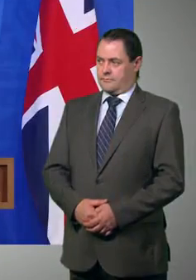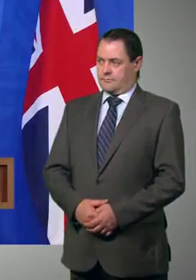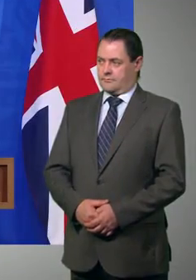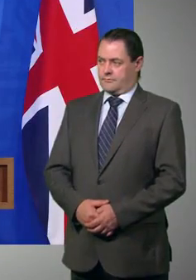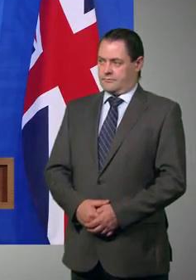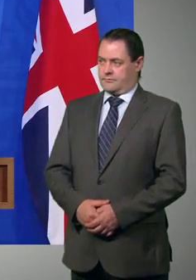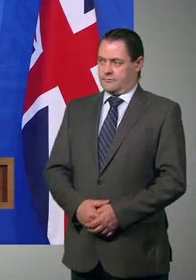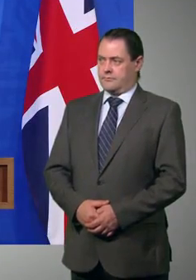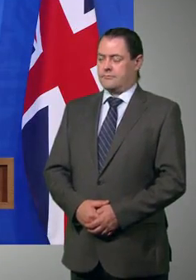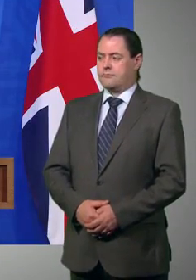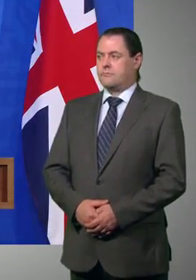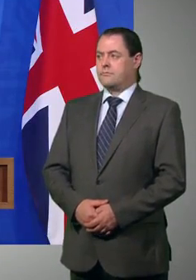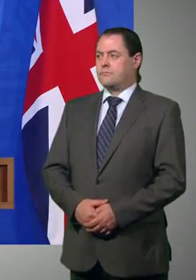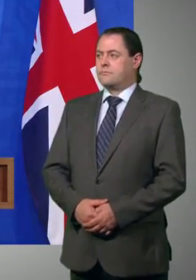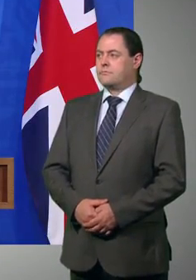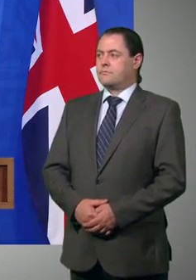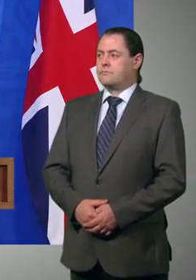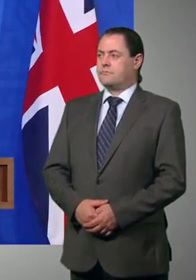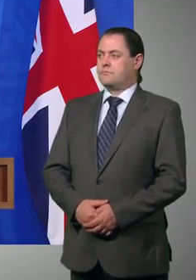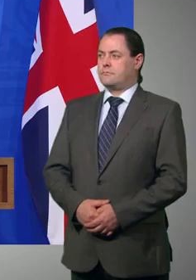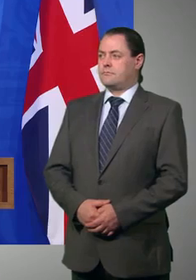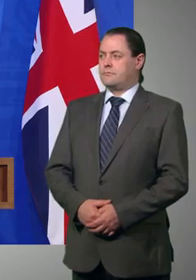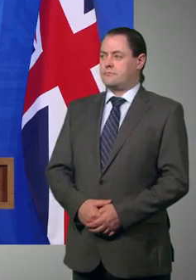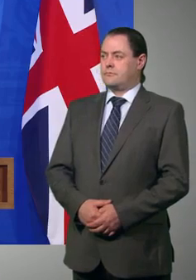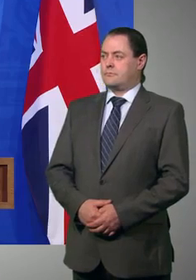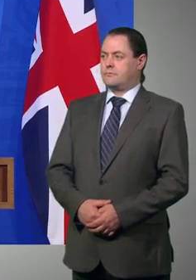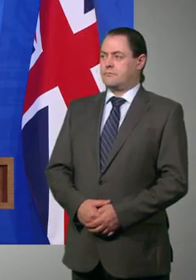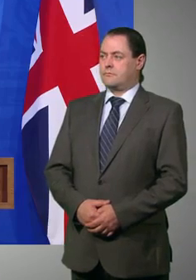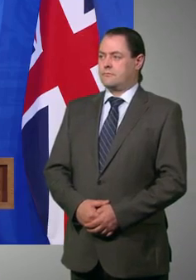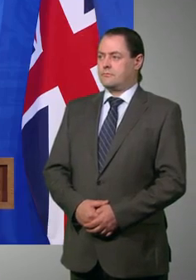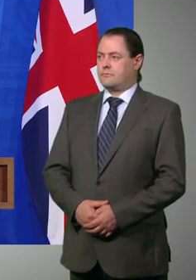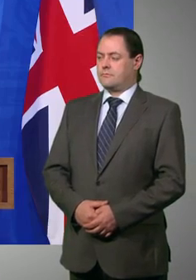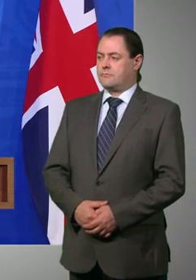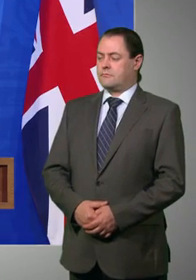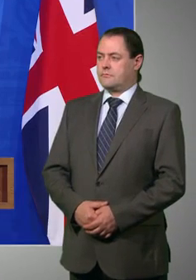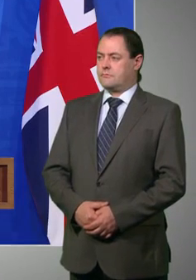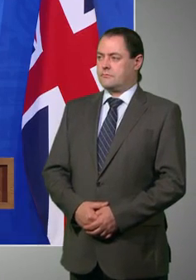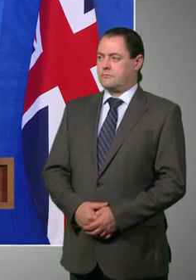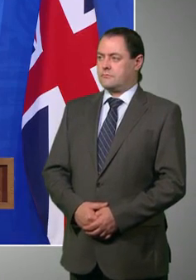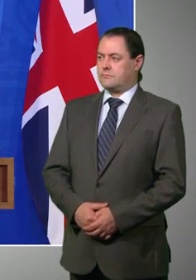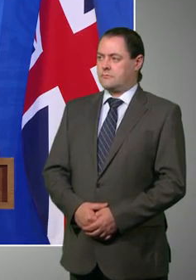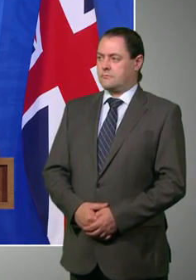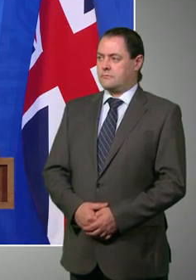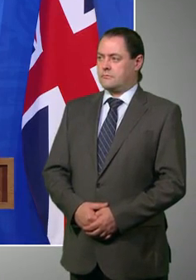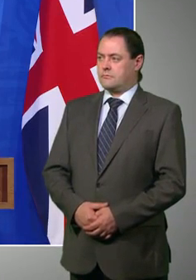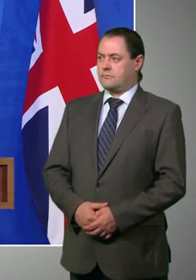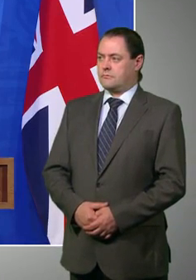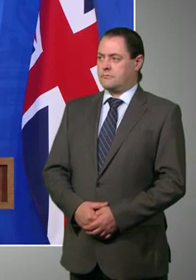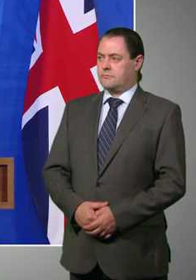Good afternoon and welcome to Downing Street for today's coronavirus briefing. I'm